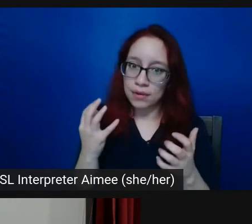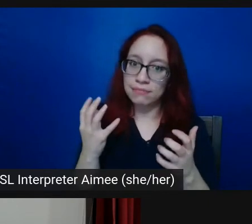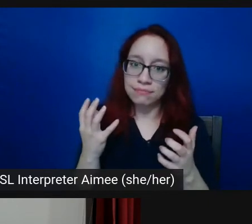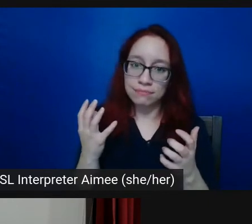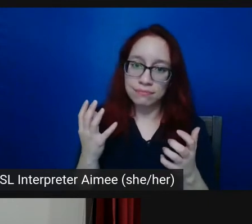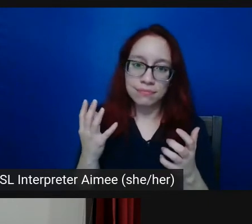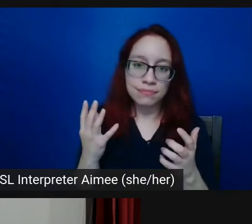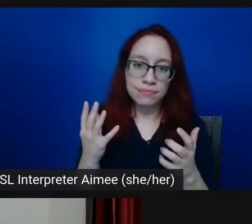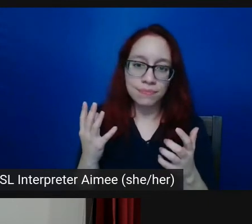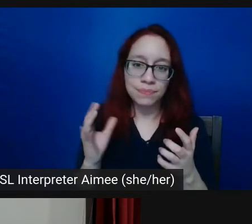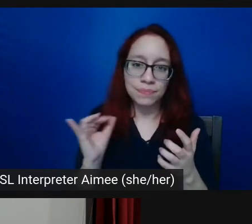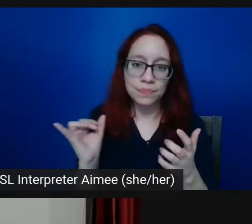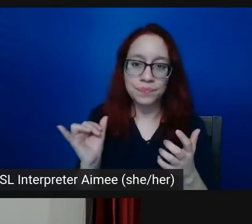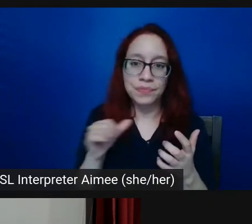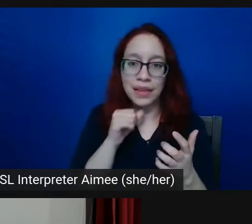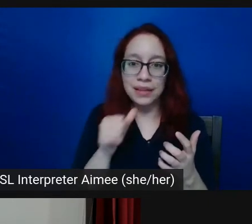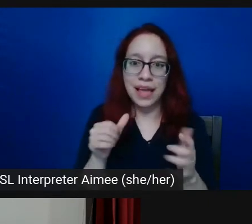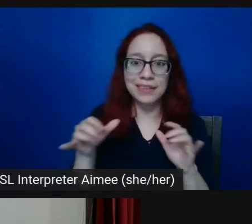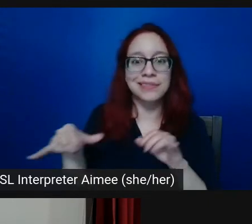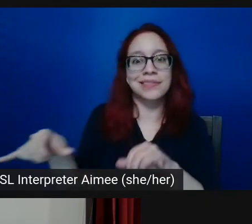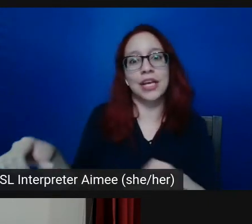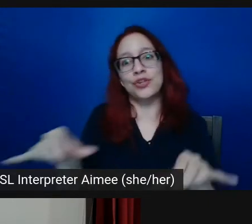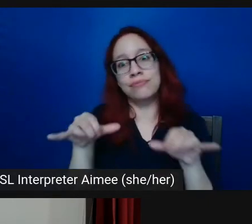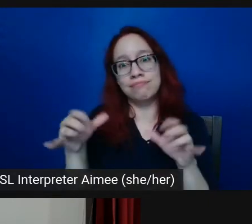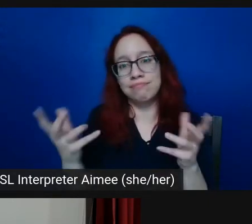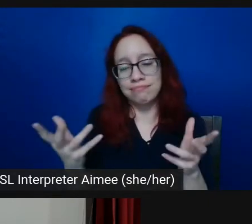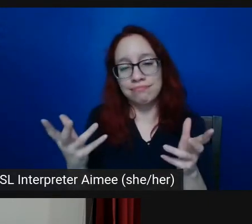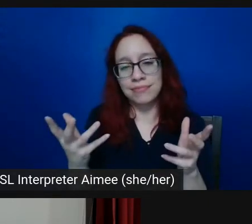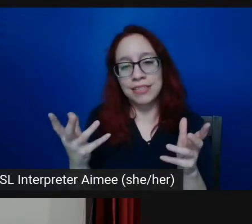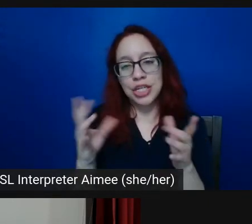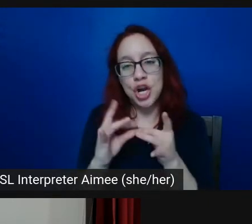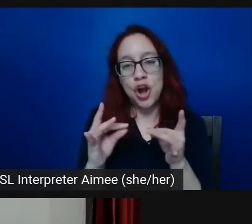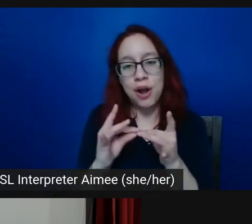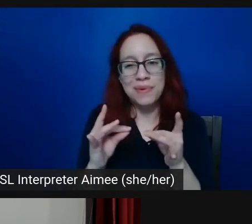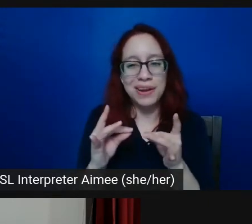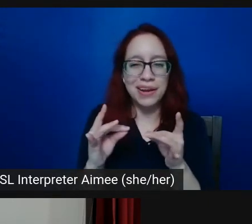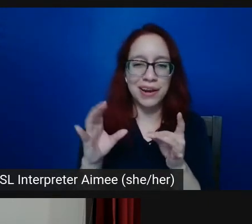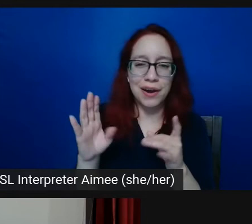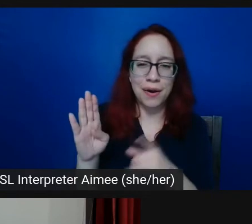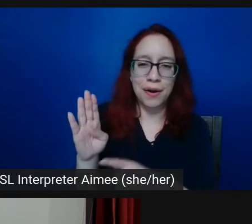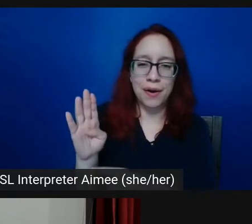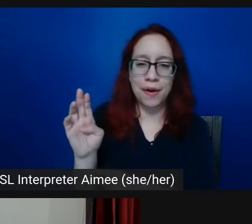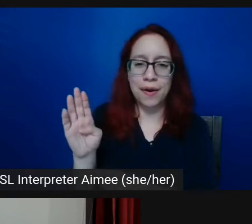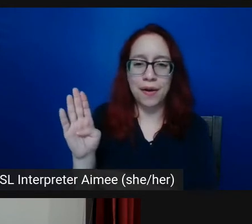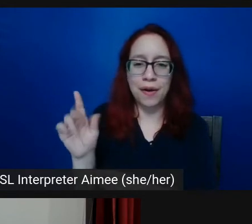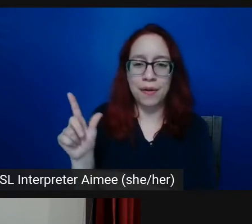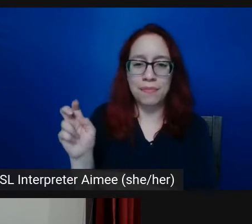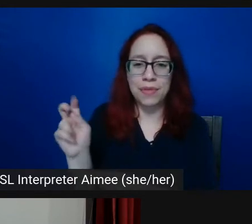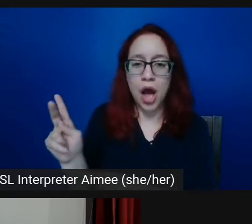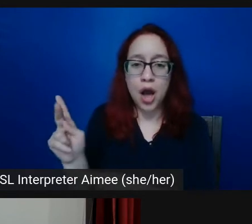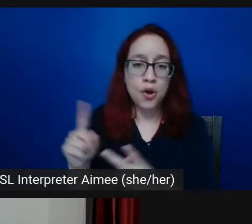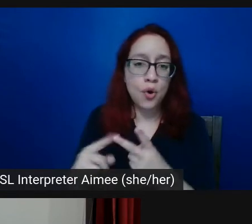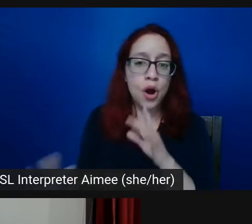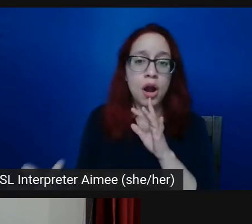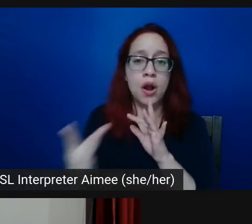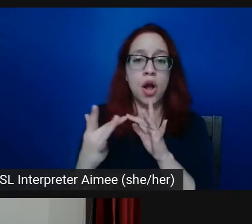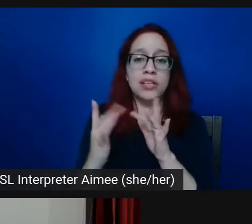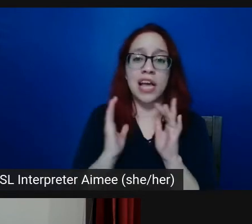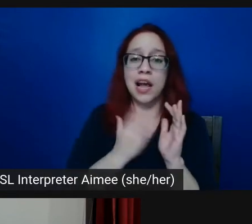that's not the standard comment on a blog form, but if you want to do a contact us form, that's quite an important thing